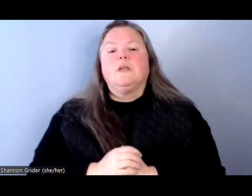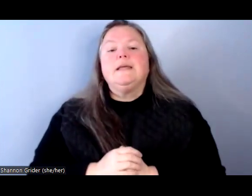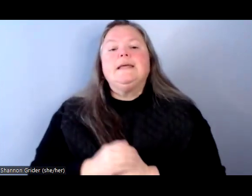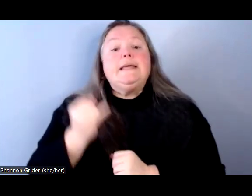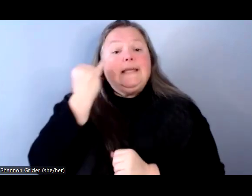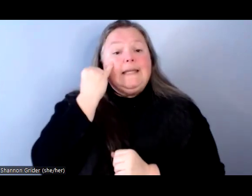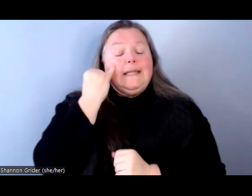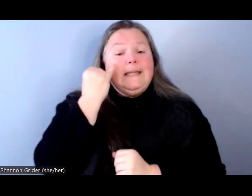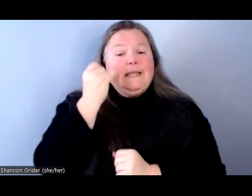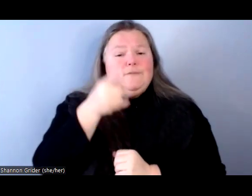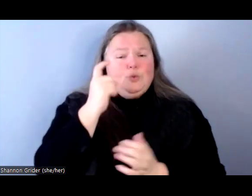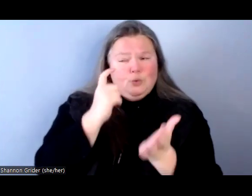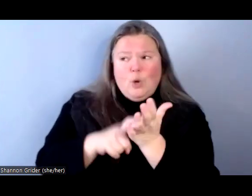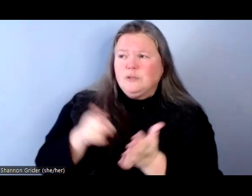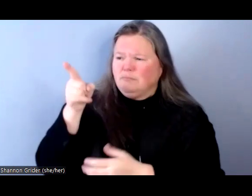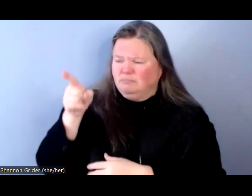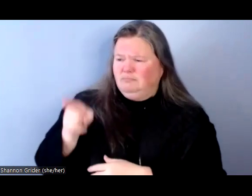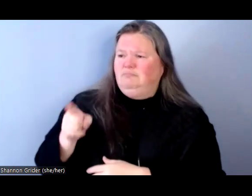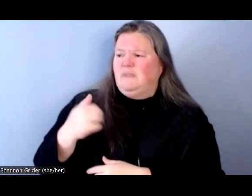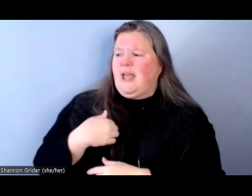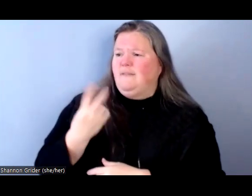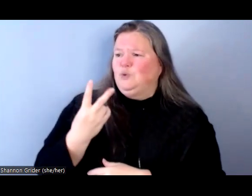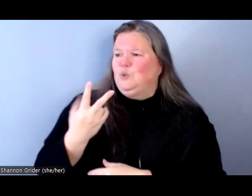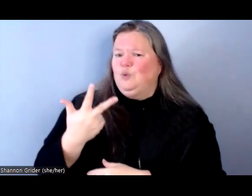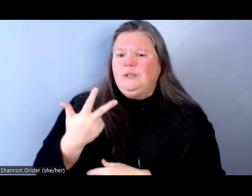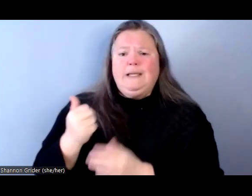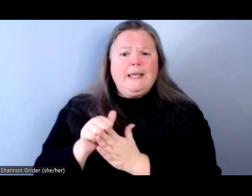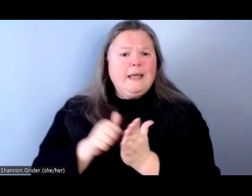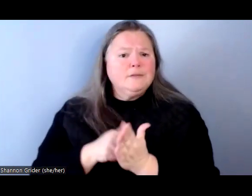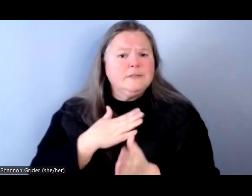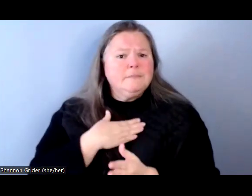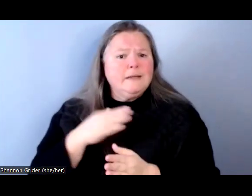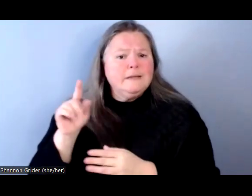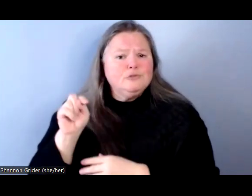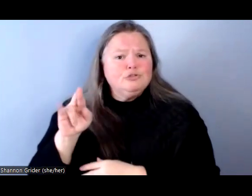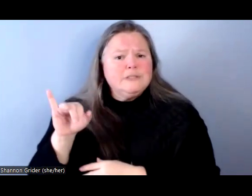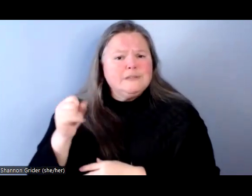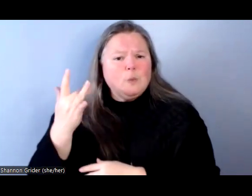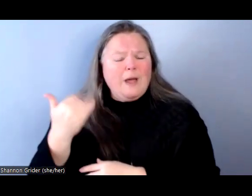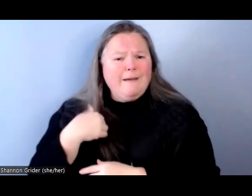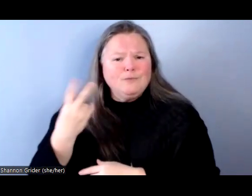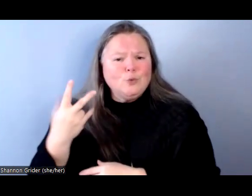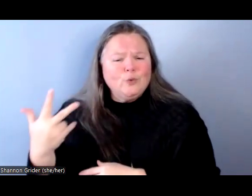Lastly, If you know that you have multiple accounts in our